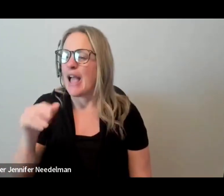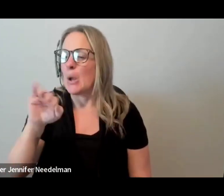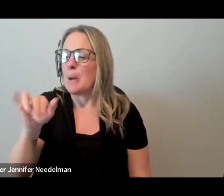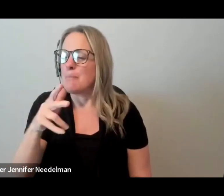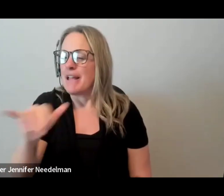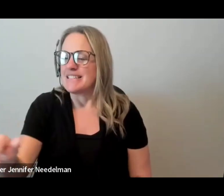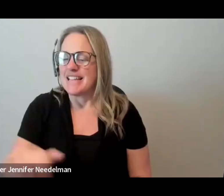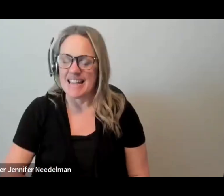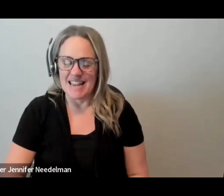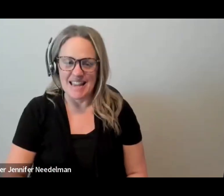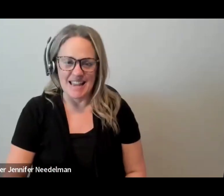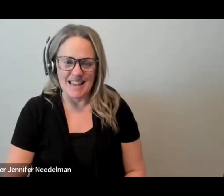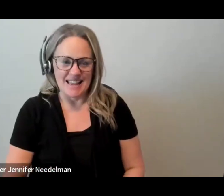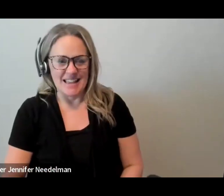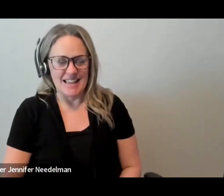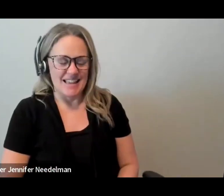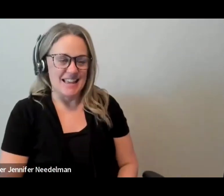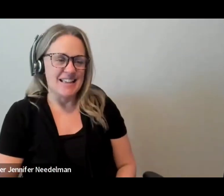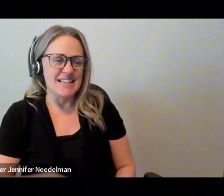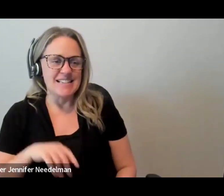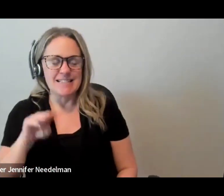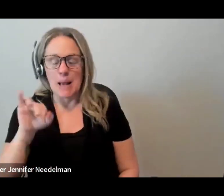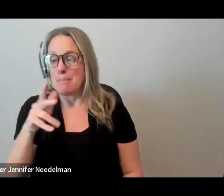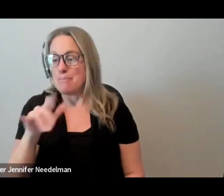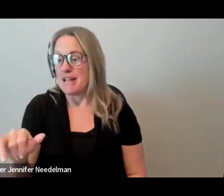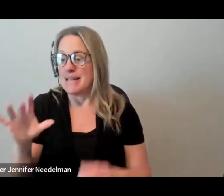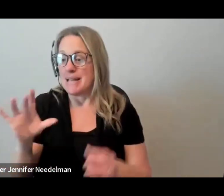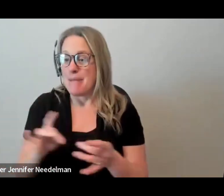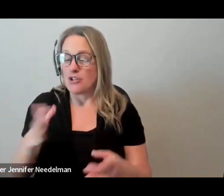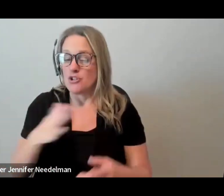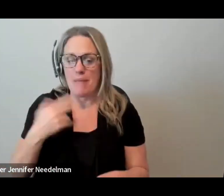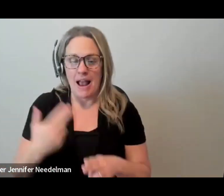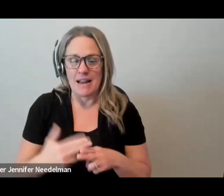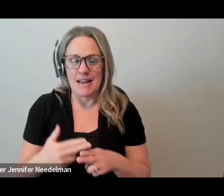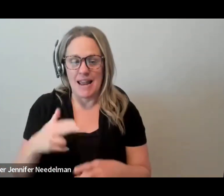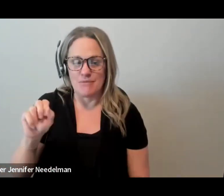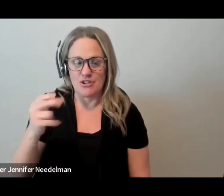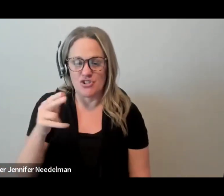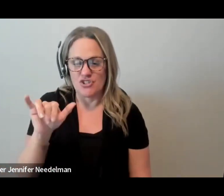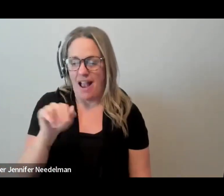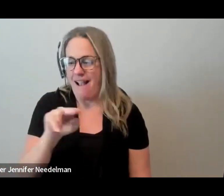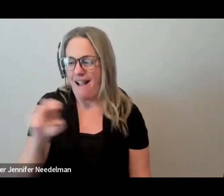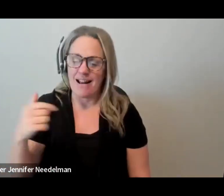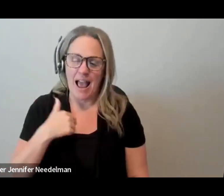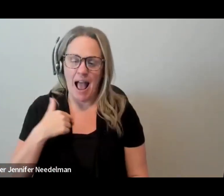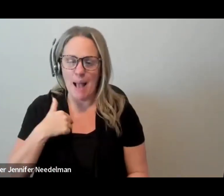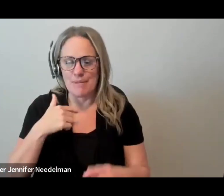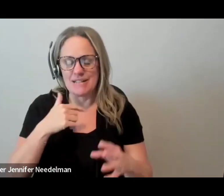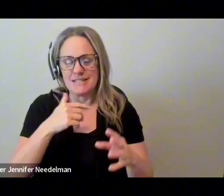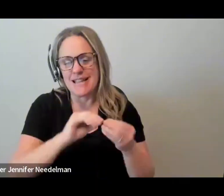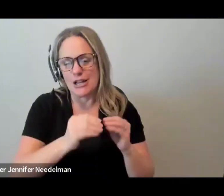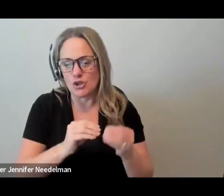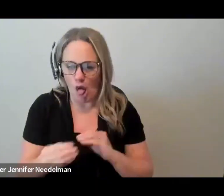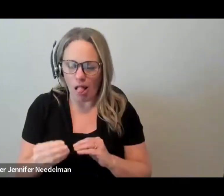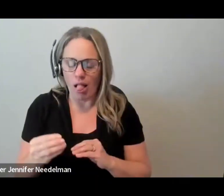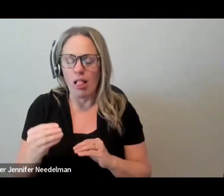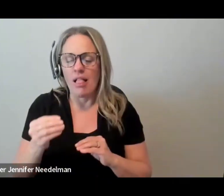So, as Mindy mentioned, my name is Shyanne. I'm a digital accessibility engineer for Salesforce.